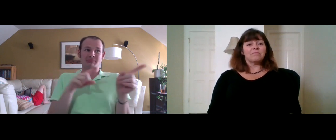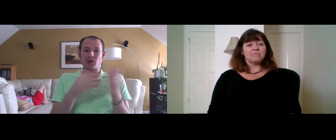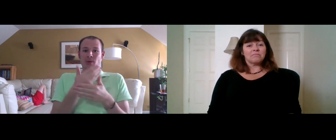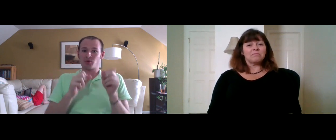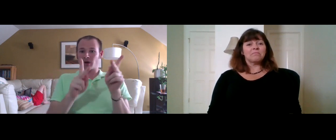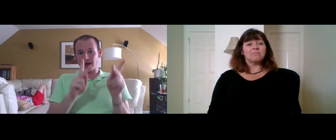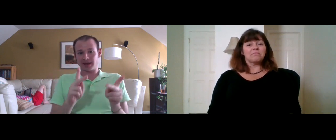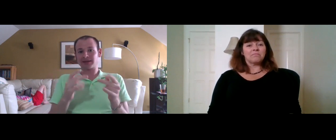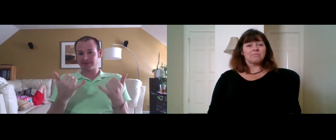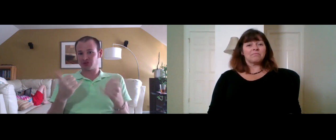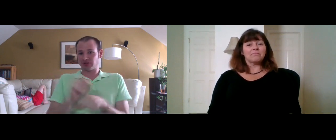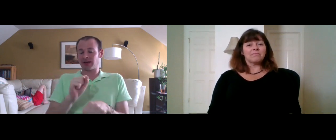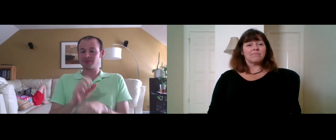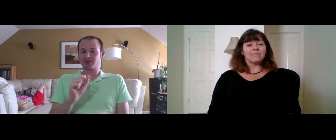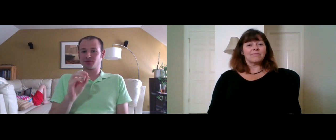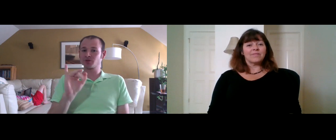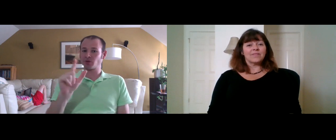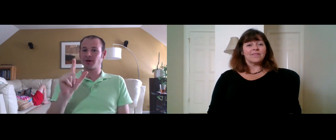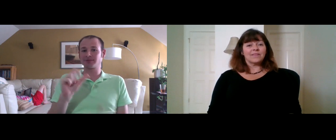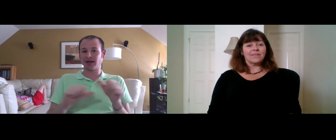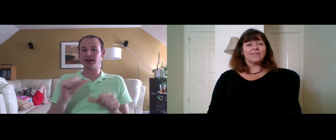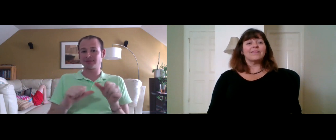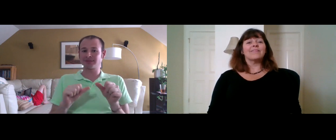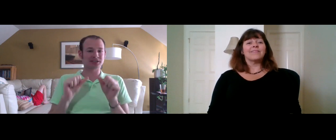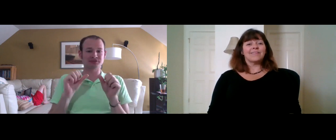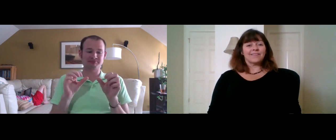then I took this job as a soil scientist